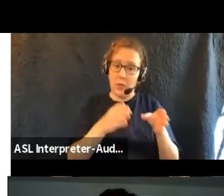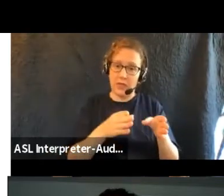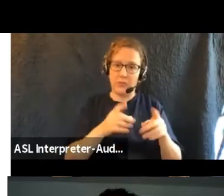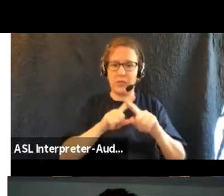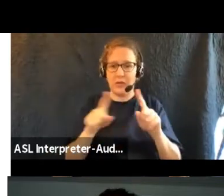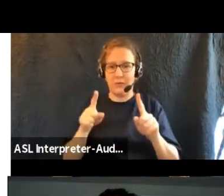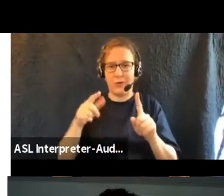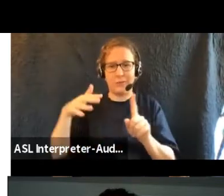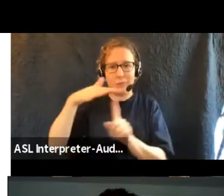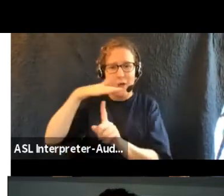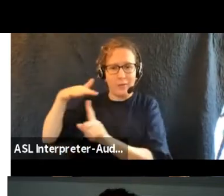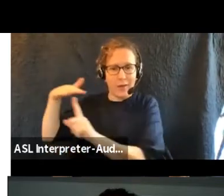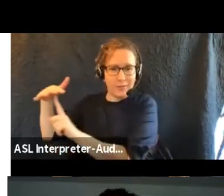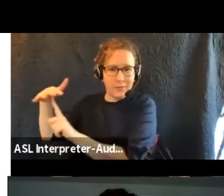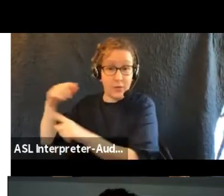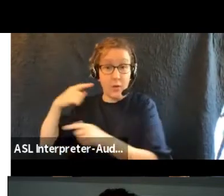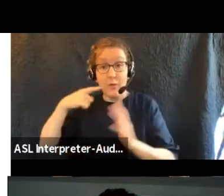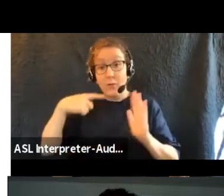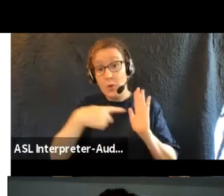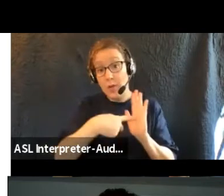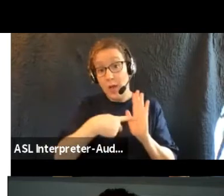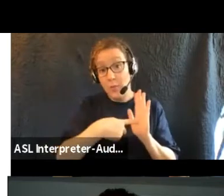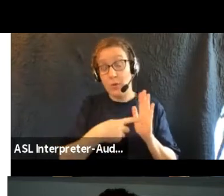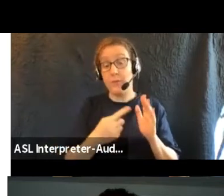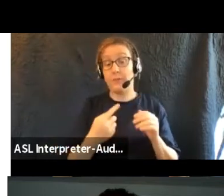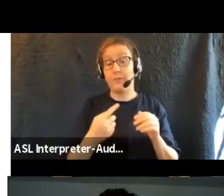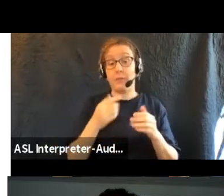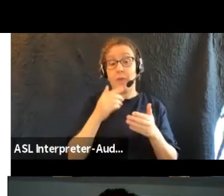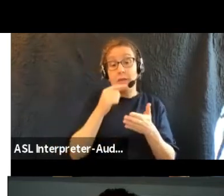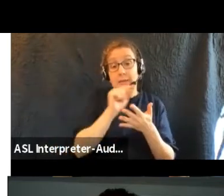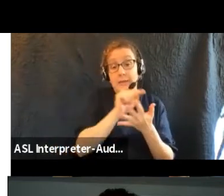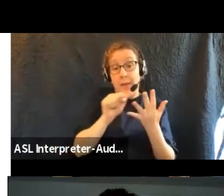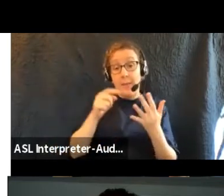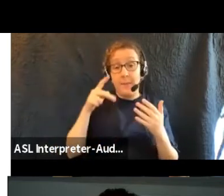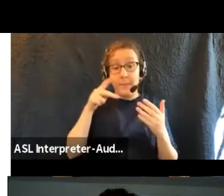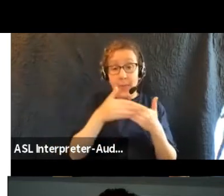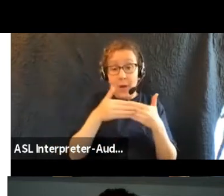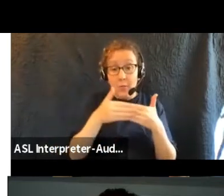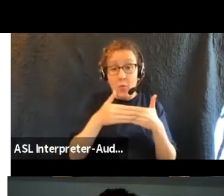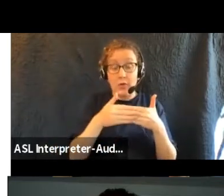For example we, in some of our PowerPoints where we have branding it's important to talk